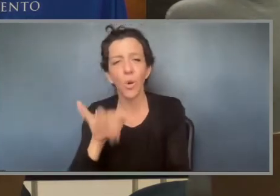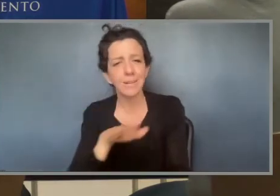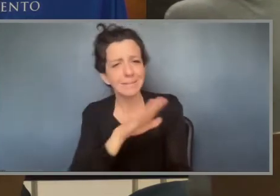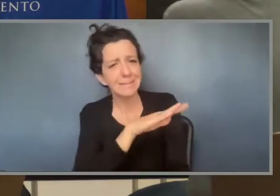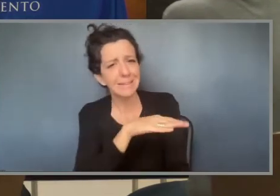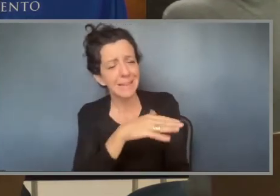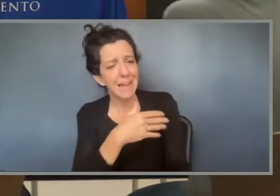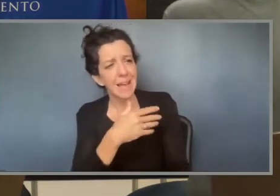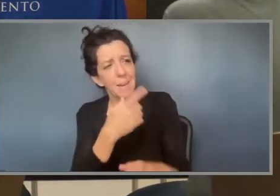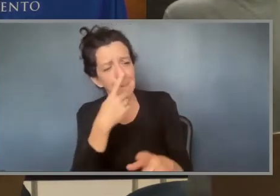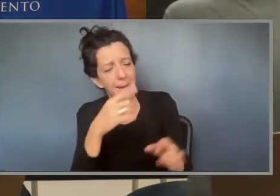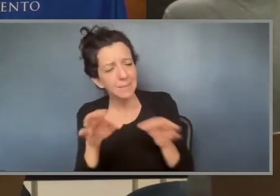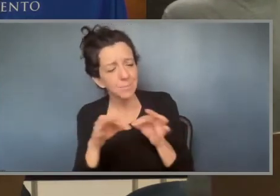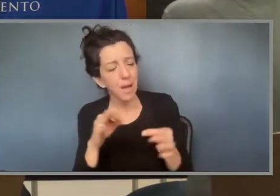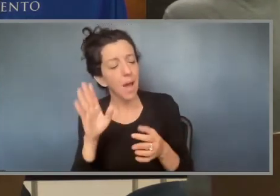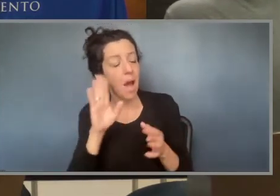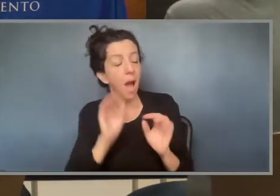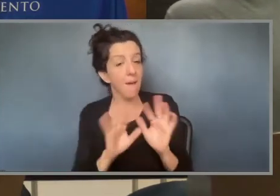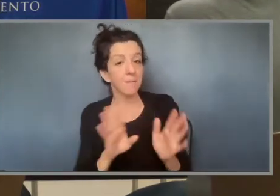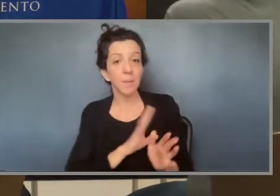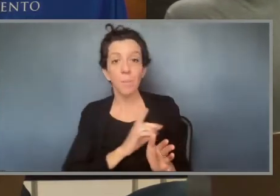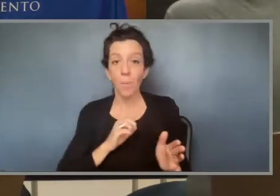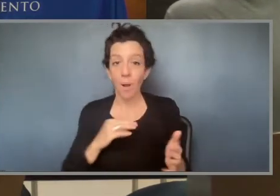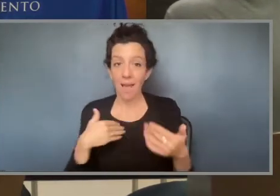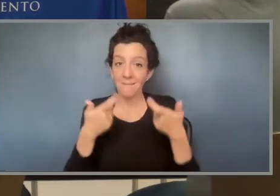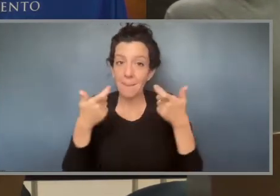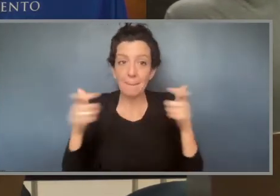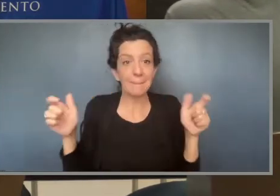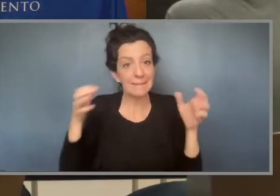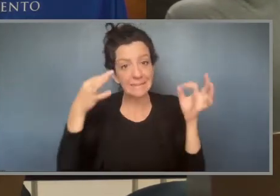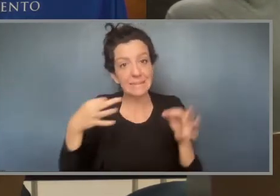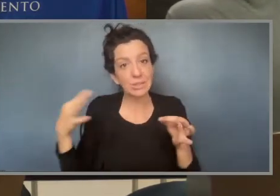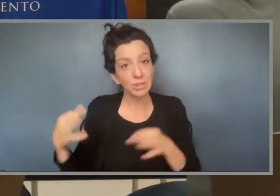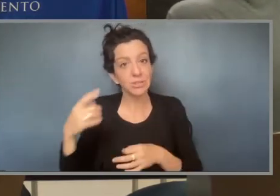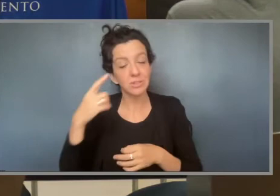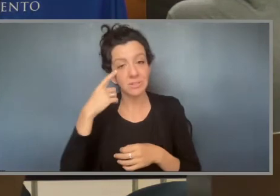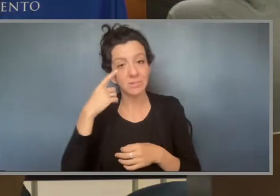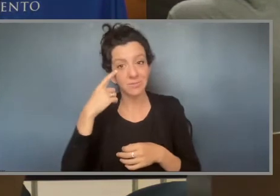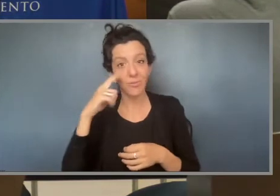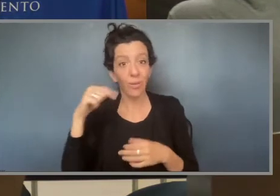Studio: done can you speak a little bit to the fact that you know the Board is obviously going to have some pretty big